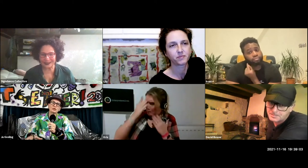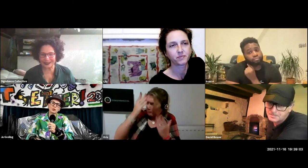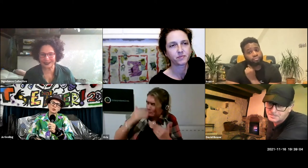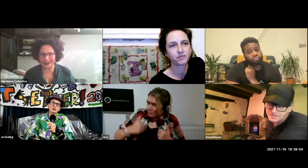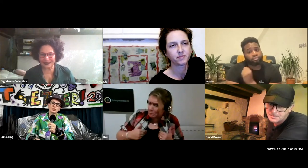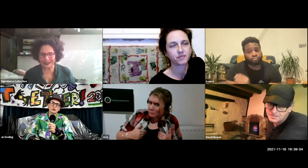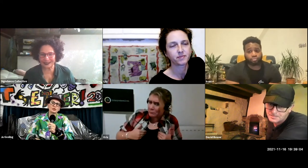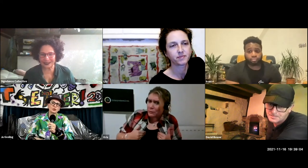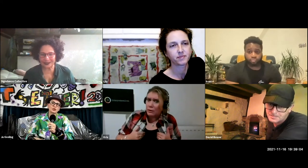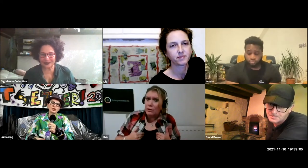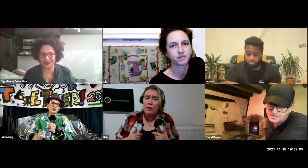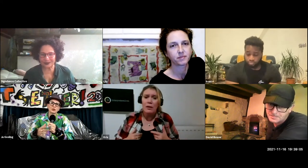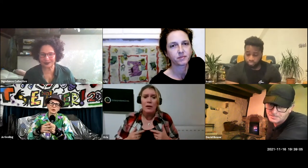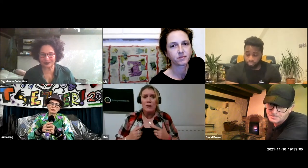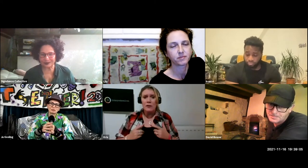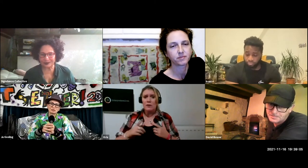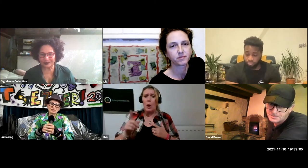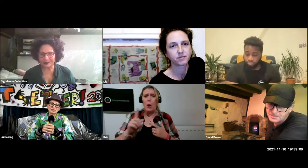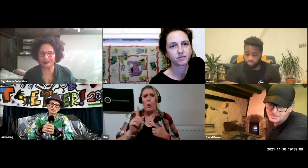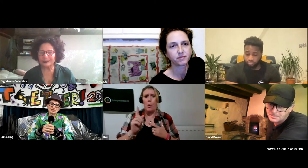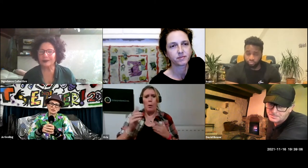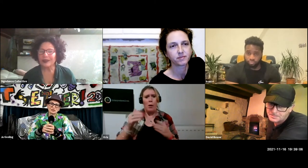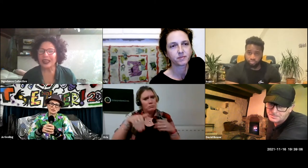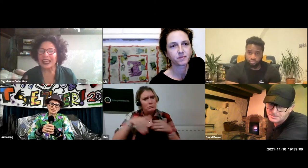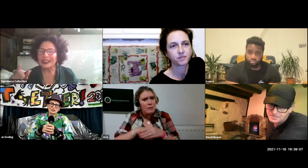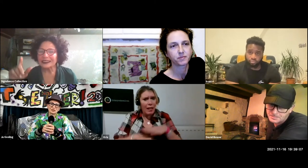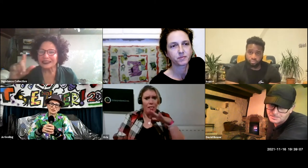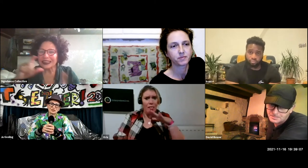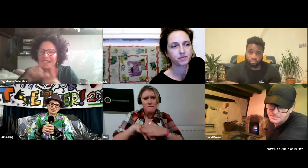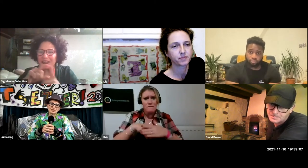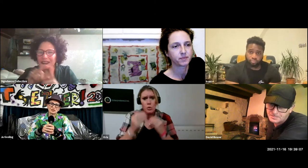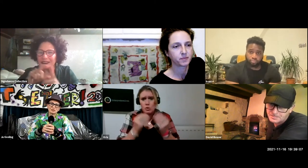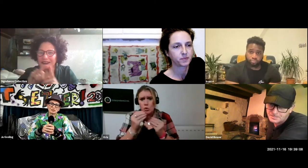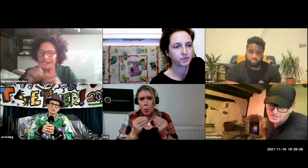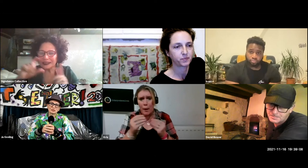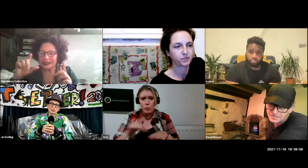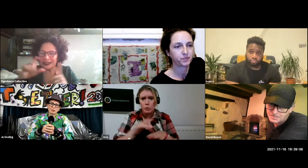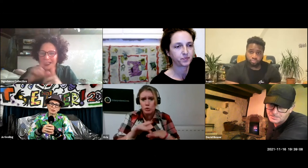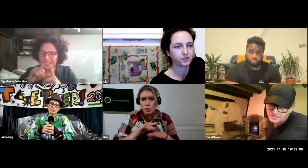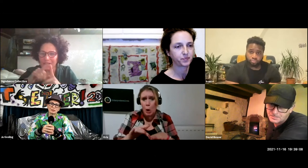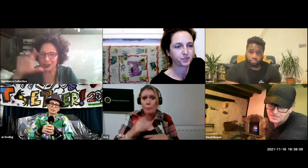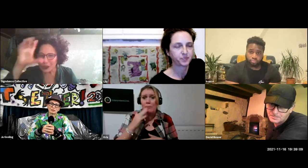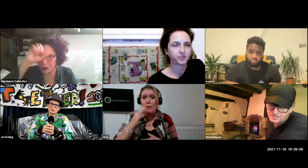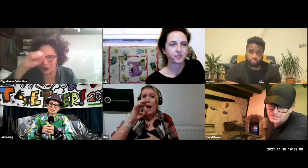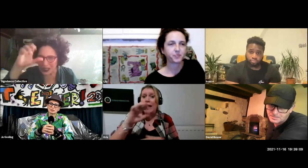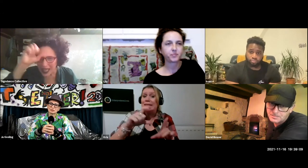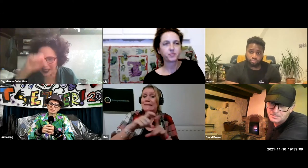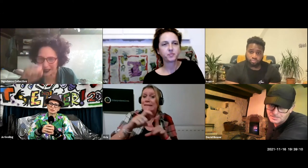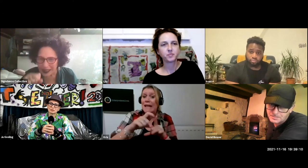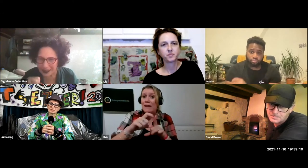project, so what are the plans? Sorry we just - so yes, we go